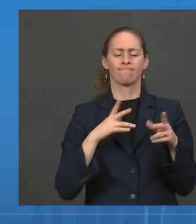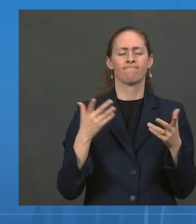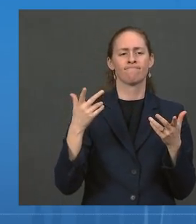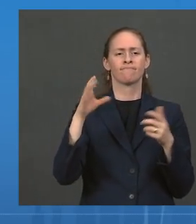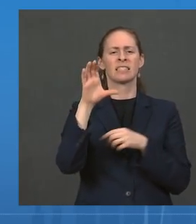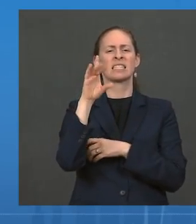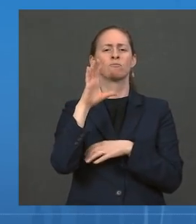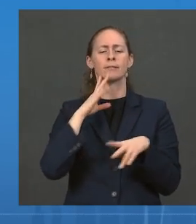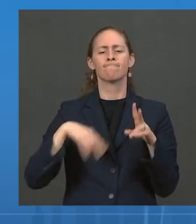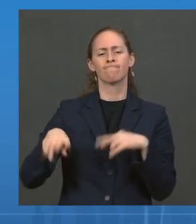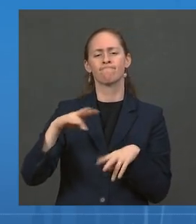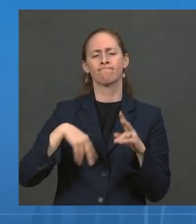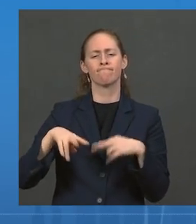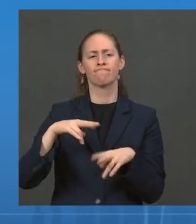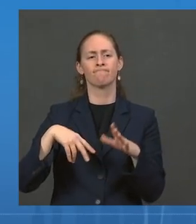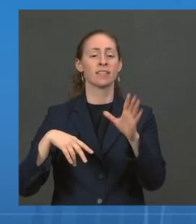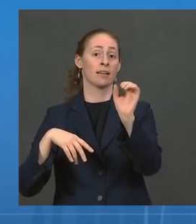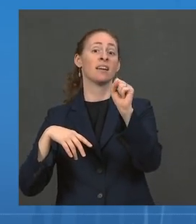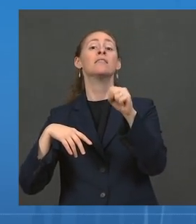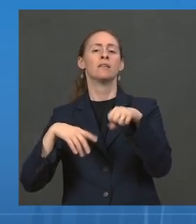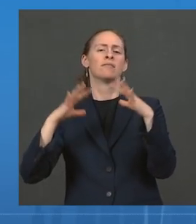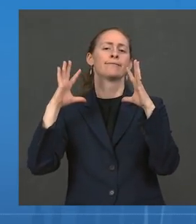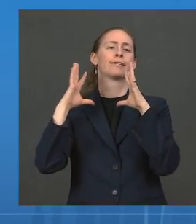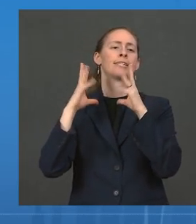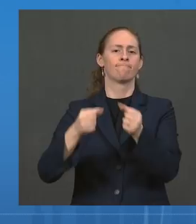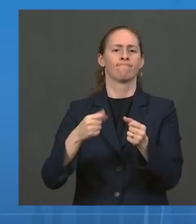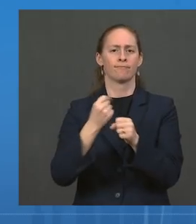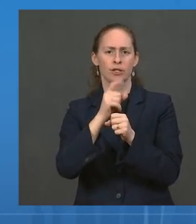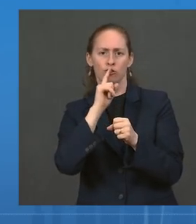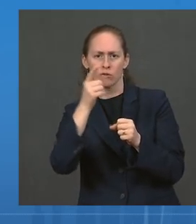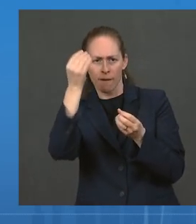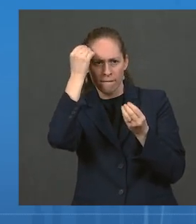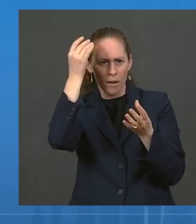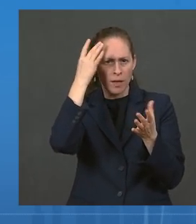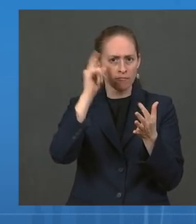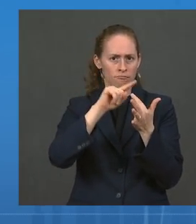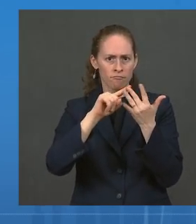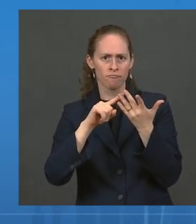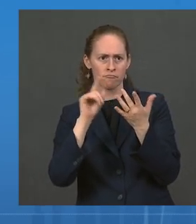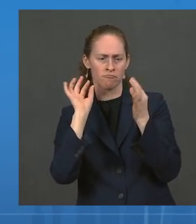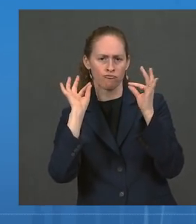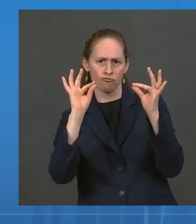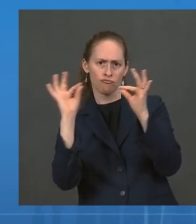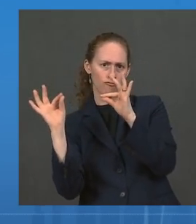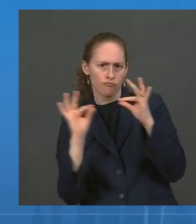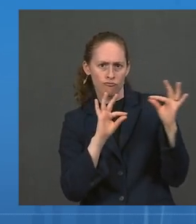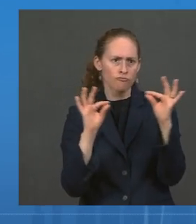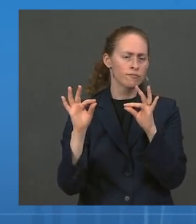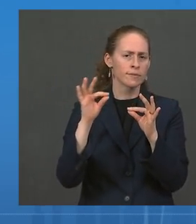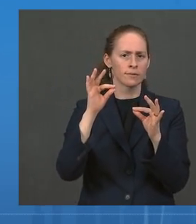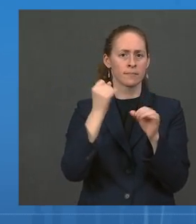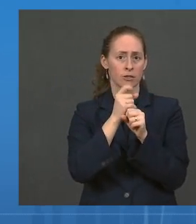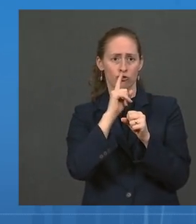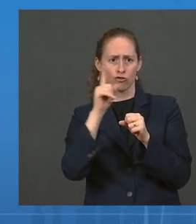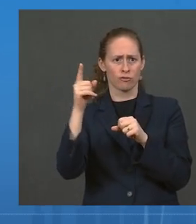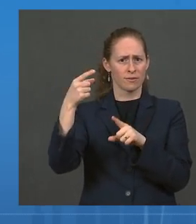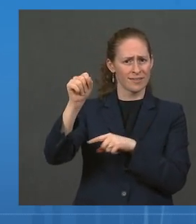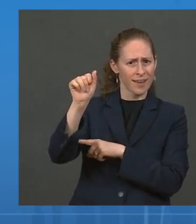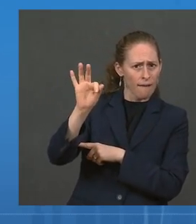We will be reviewing the epidemiologic data, the effectiveness data, as well as the safety data. And we will provide our recommendations